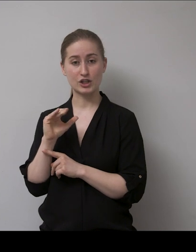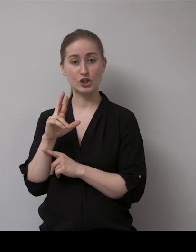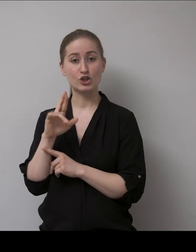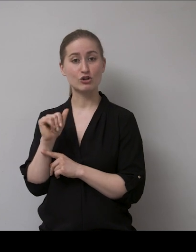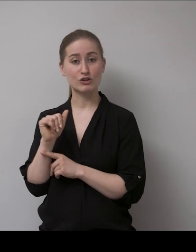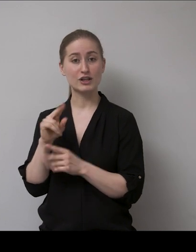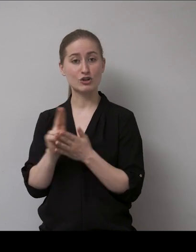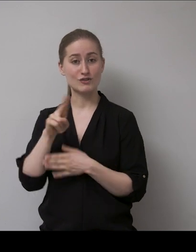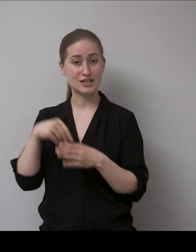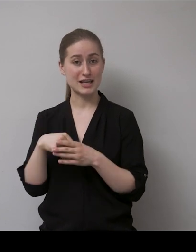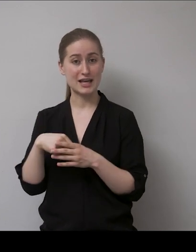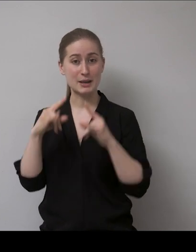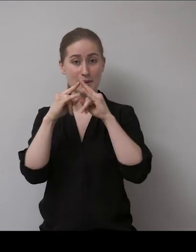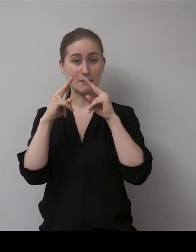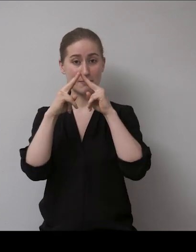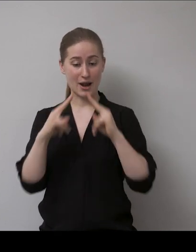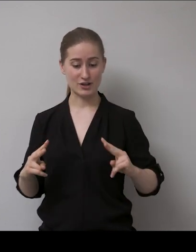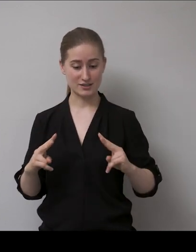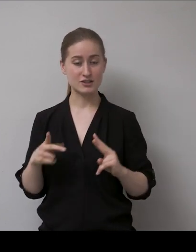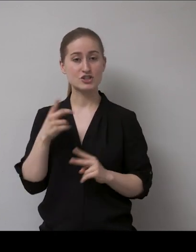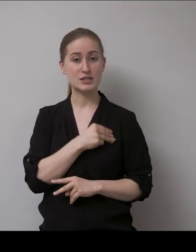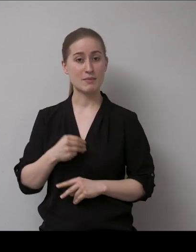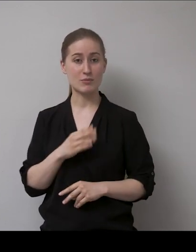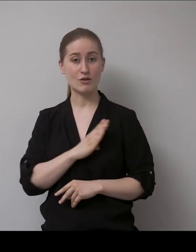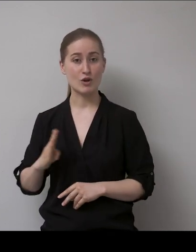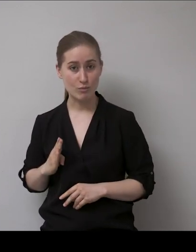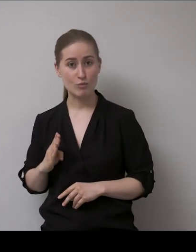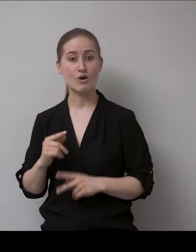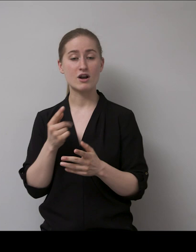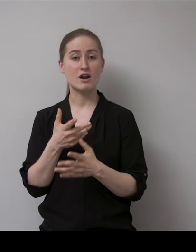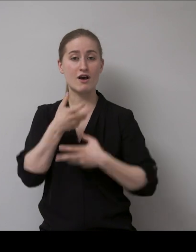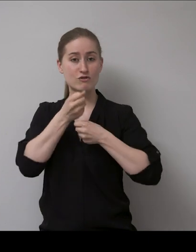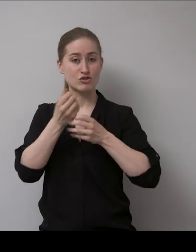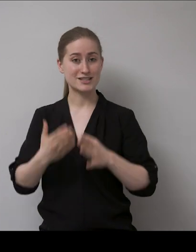Dr. Jallal is also a member of the Board of Trustees of the Johns Hopkins University.